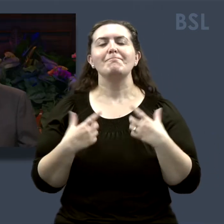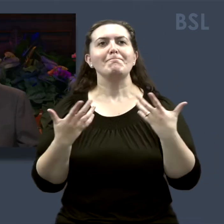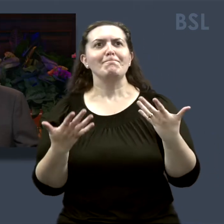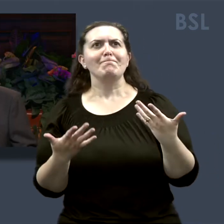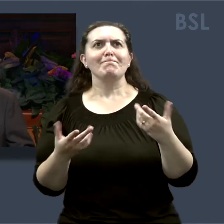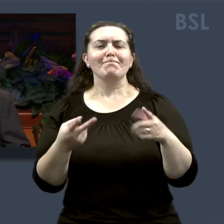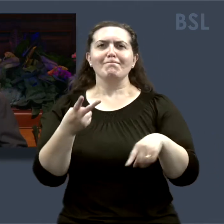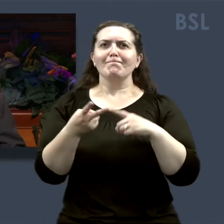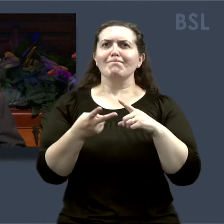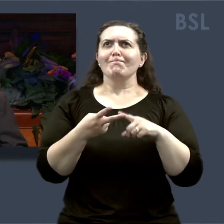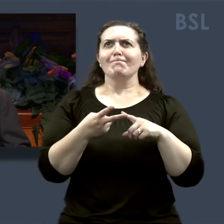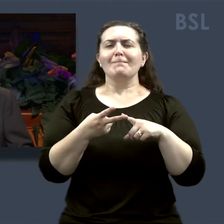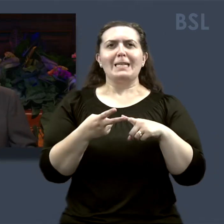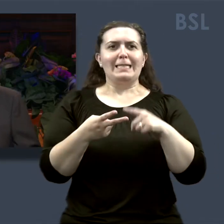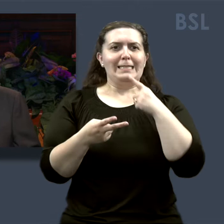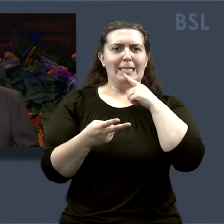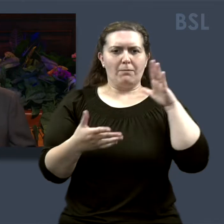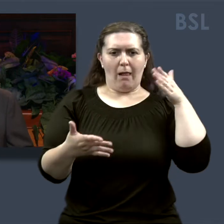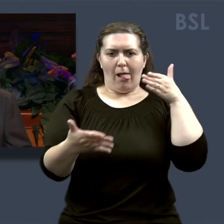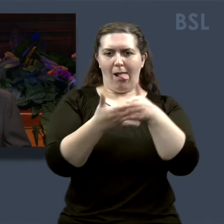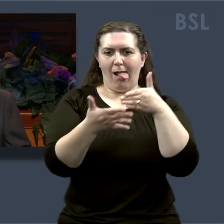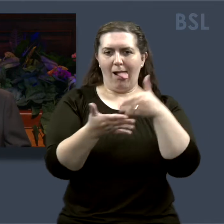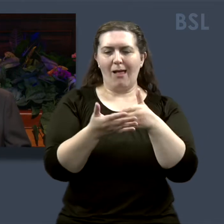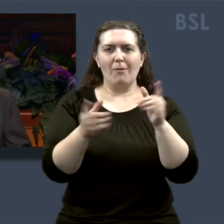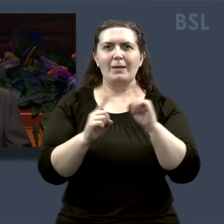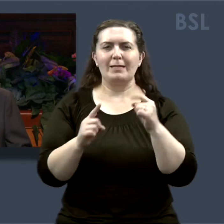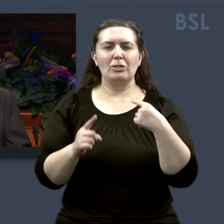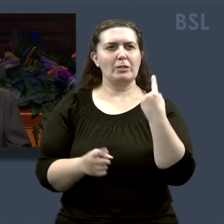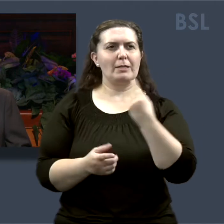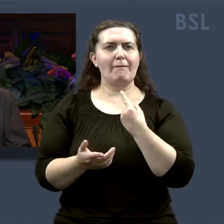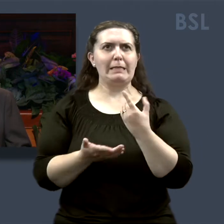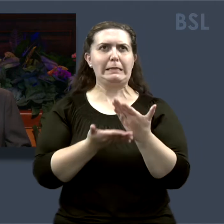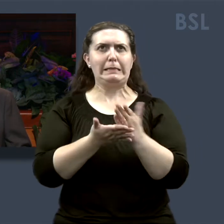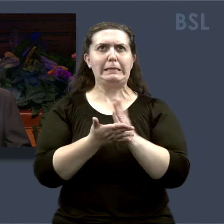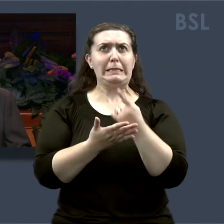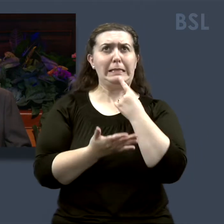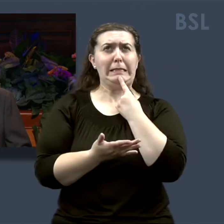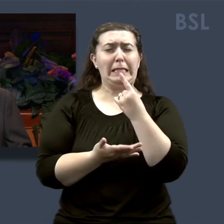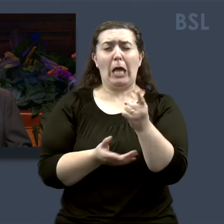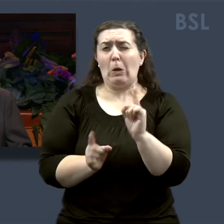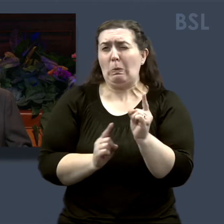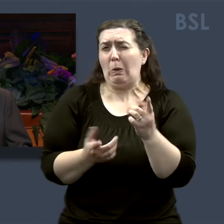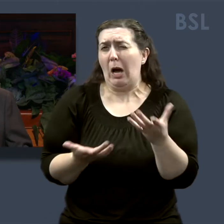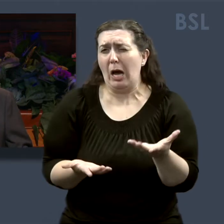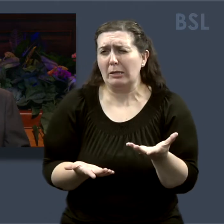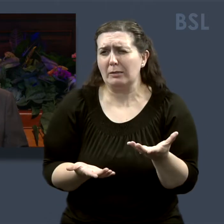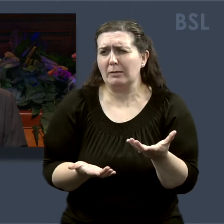Obstacles to sharing your testimony may include uncertainty about what to say.